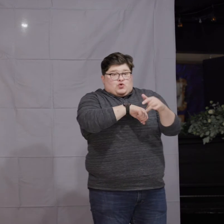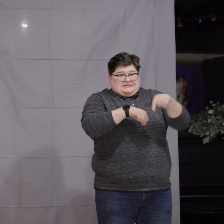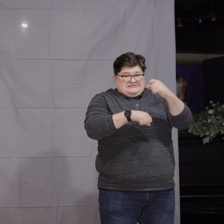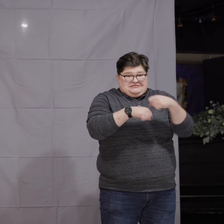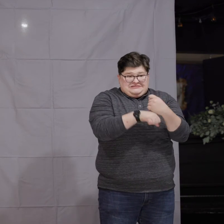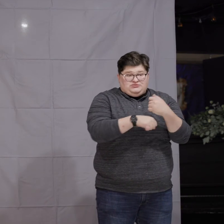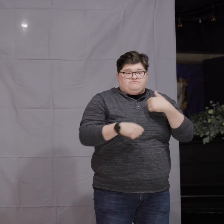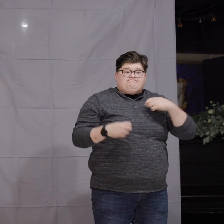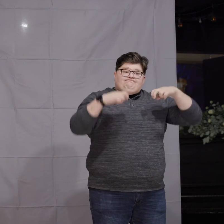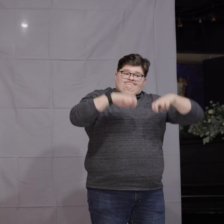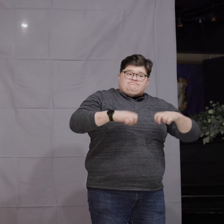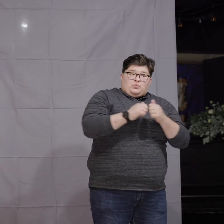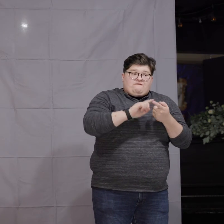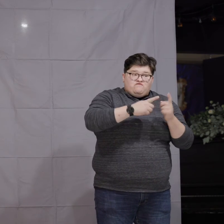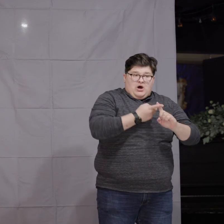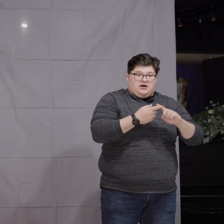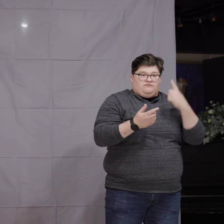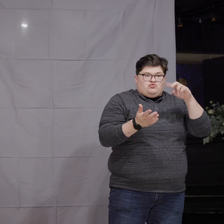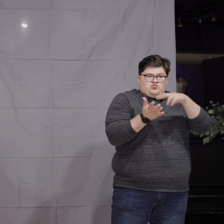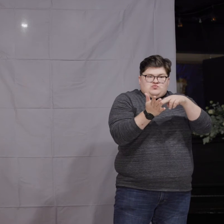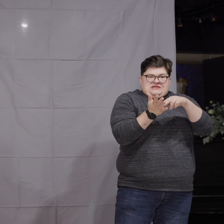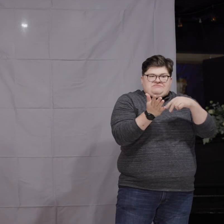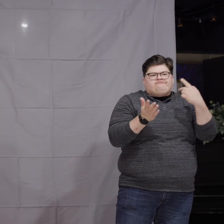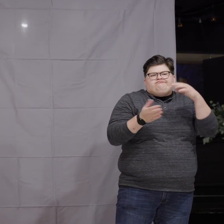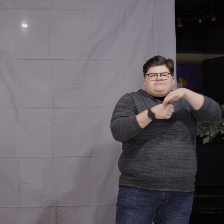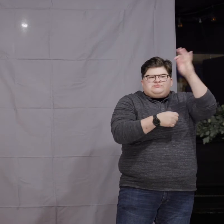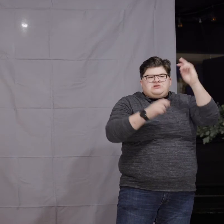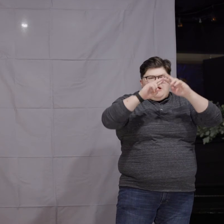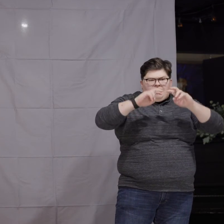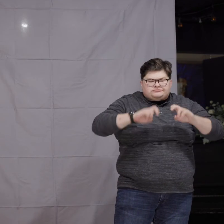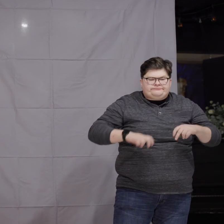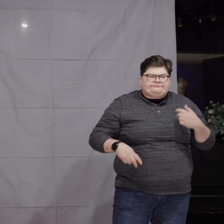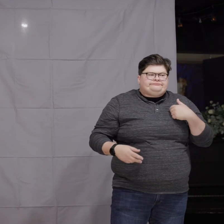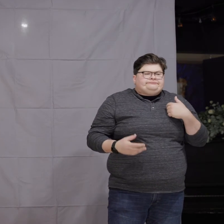Now, earlier this year, I was with a friend and we were doing some spiritual analysis.